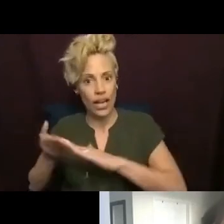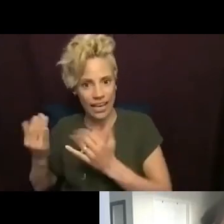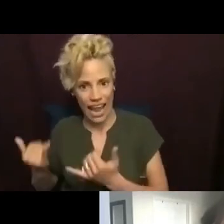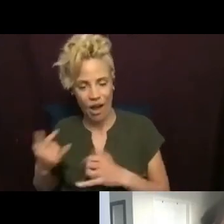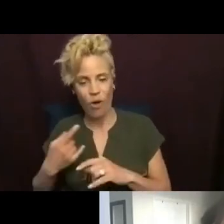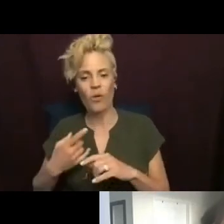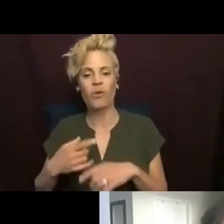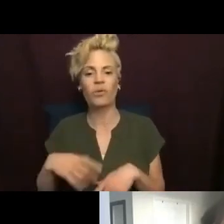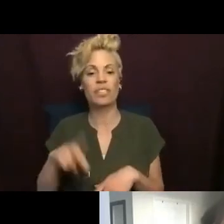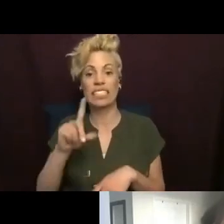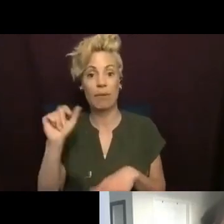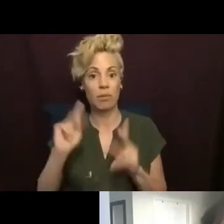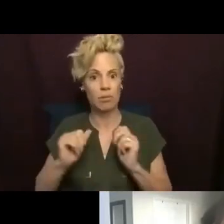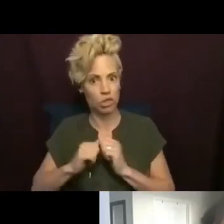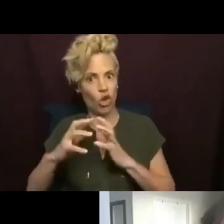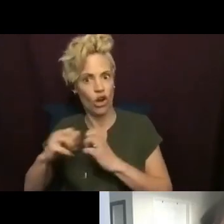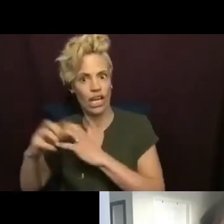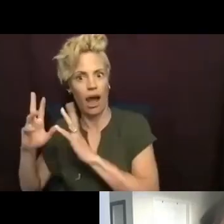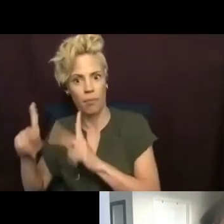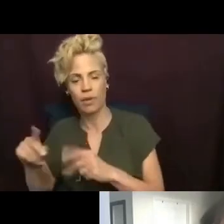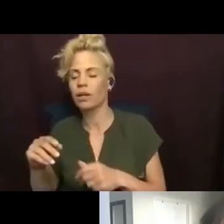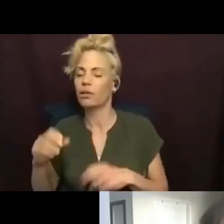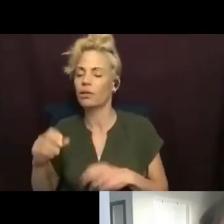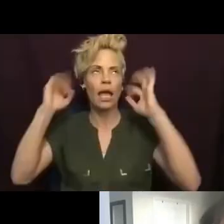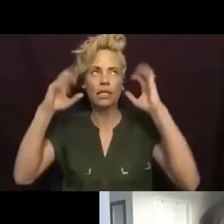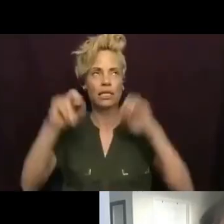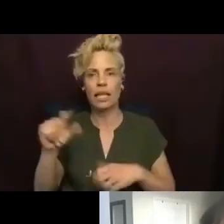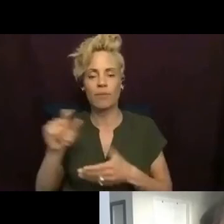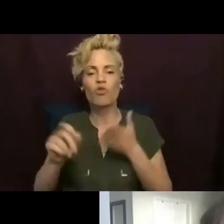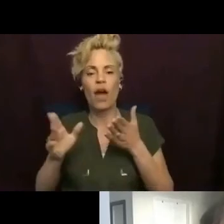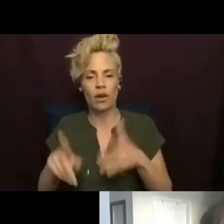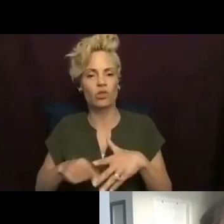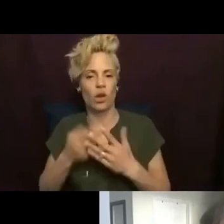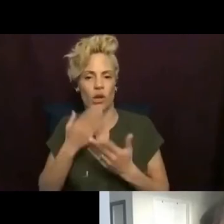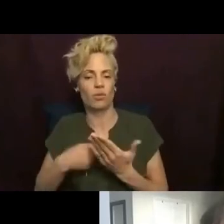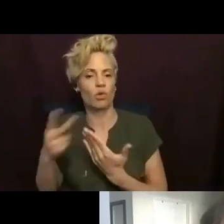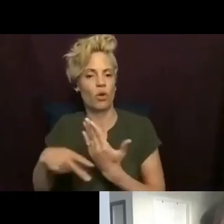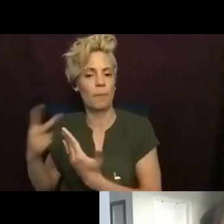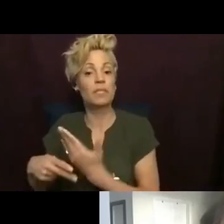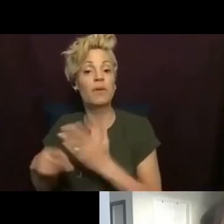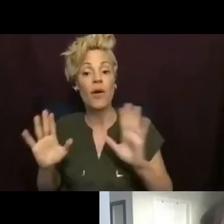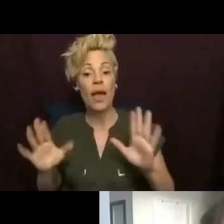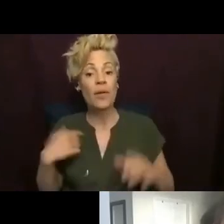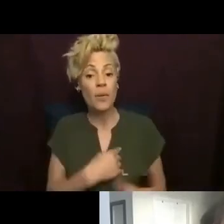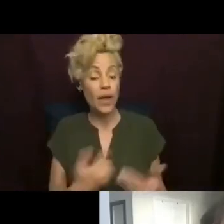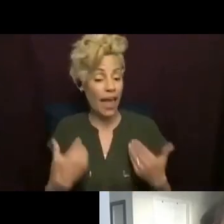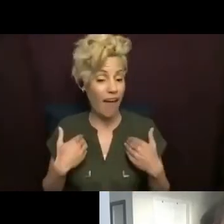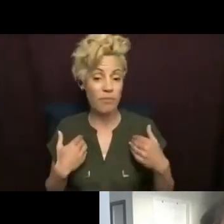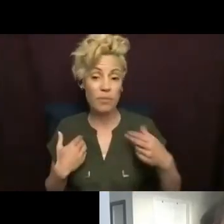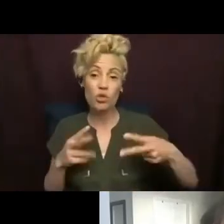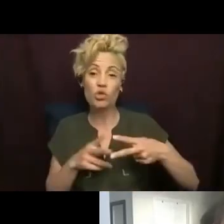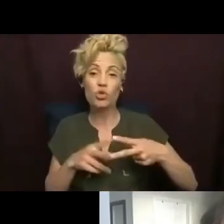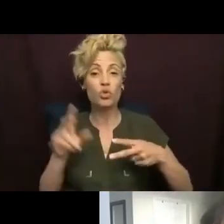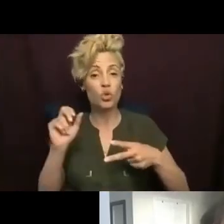which is amazing, disabled writers. So, we have two similar questions.